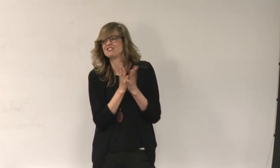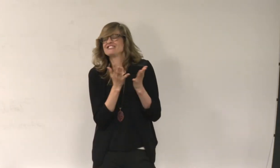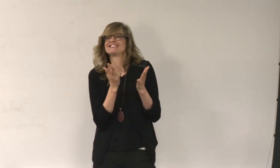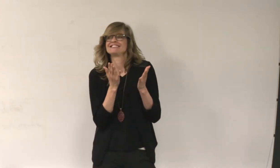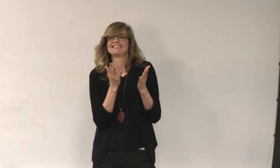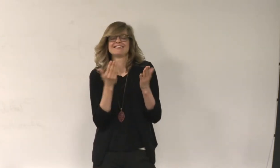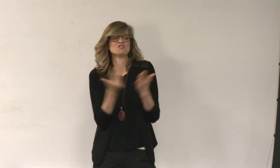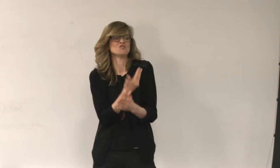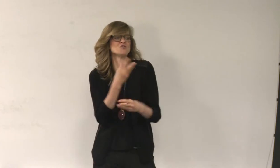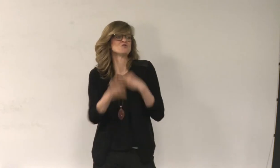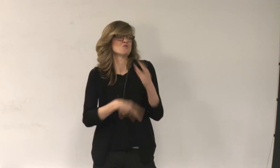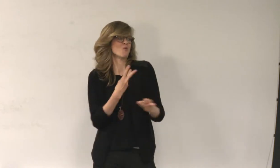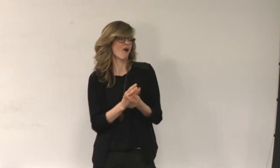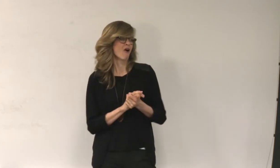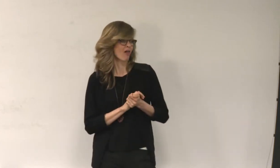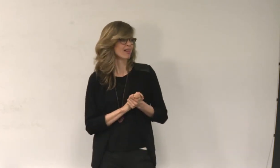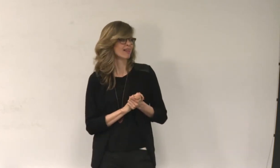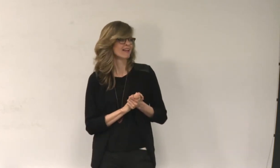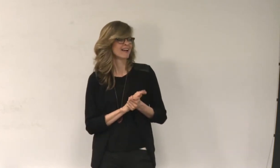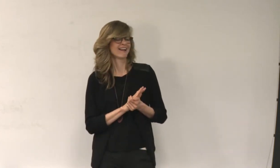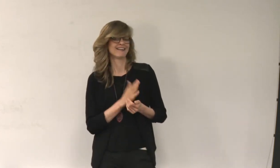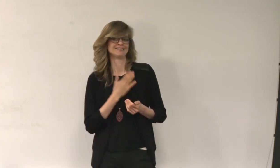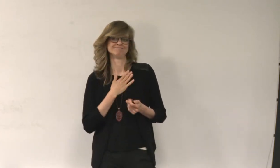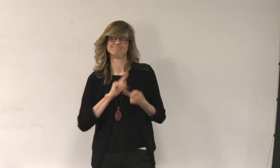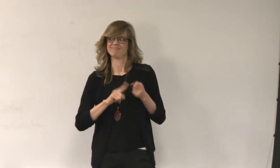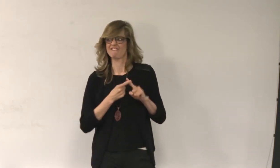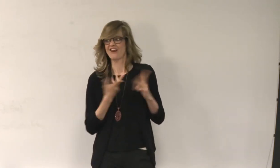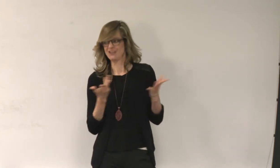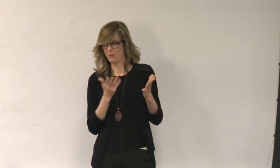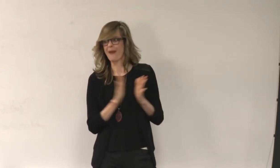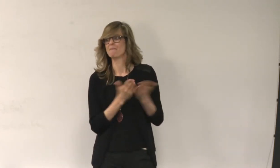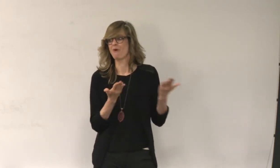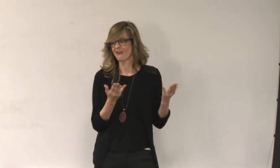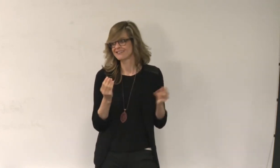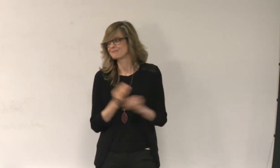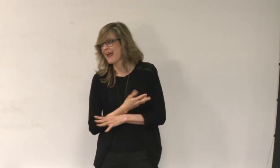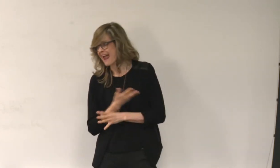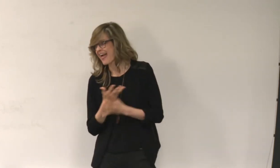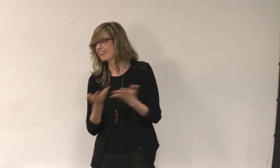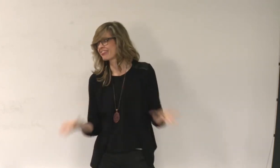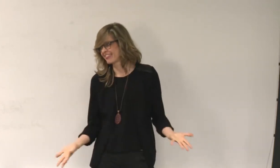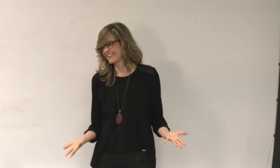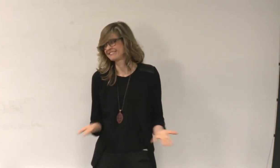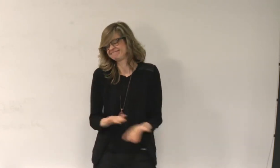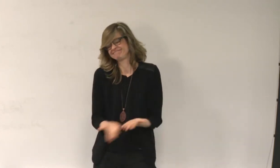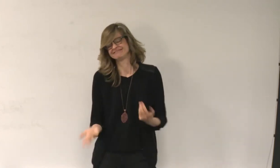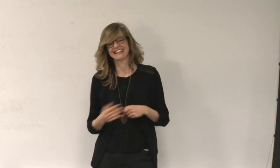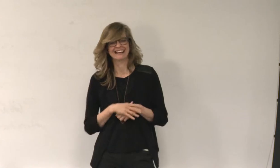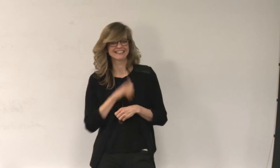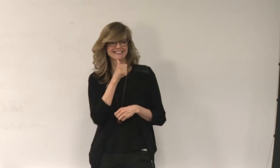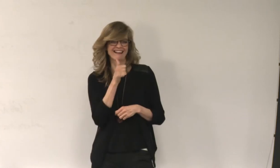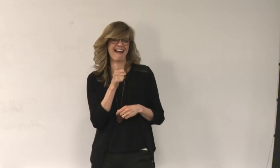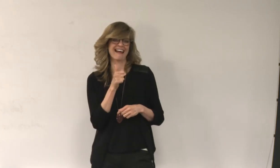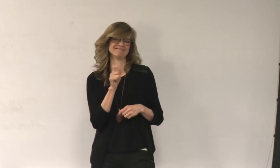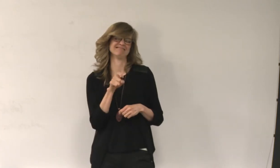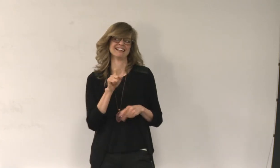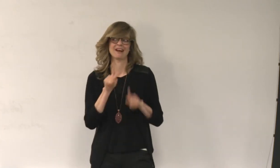AND THAT SECTION OF THE LIBRARY WAS A NEW WORLD FOR ME, AND I FOUND BOOKS ABOUT MATH.